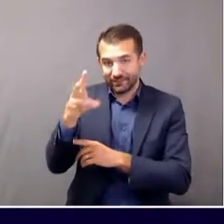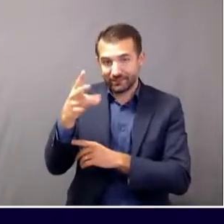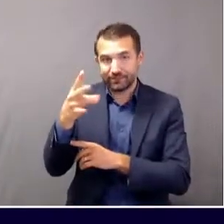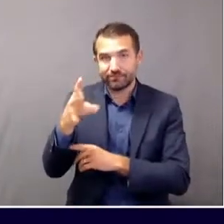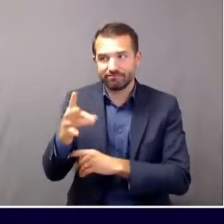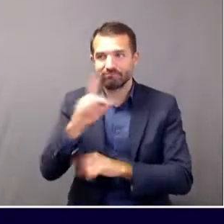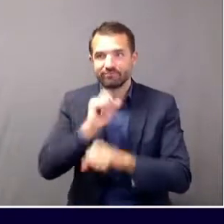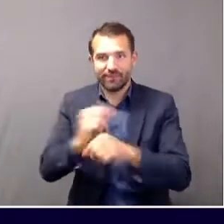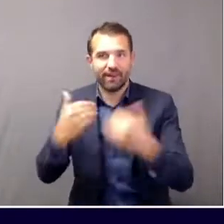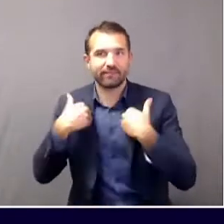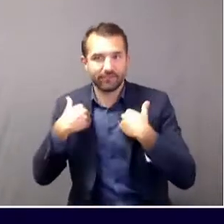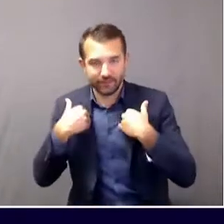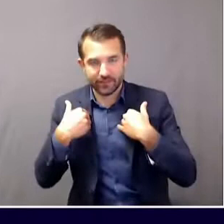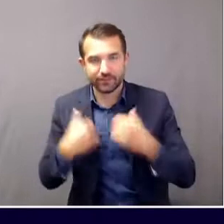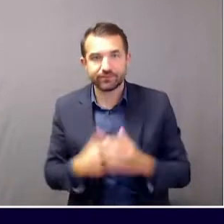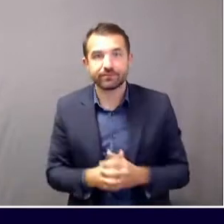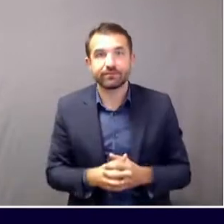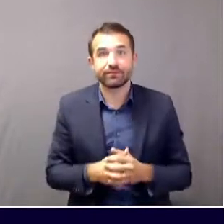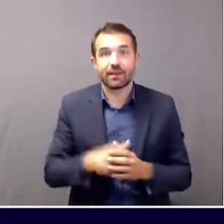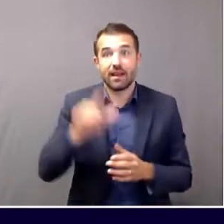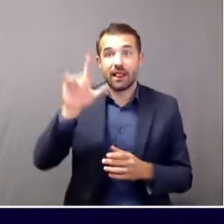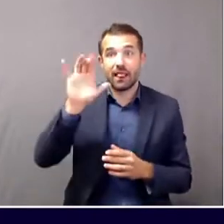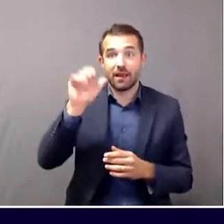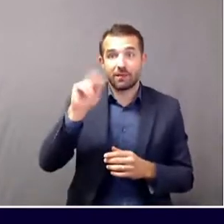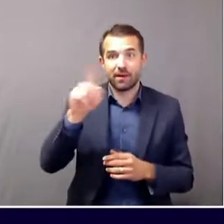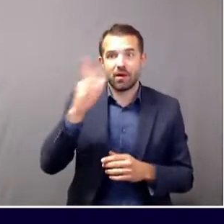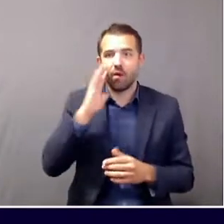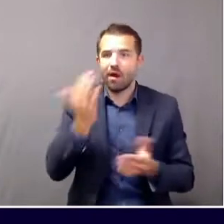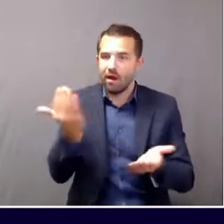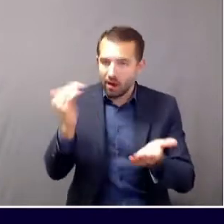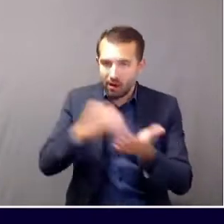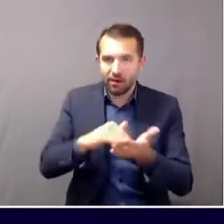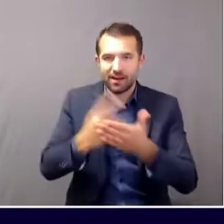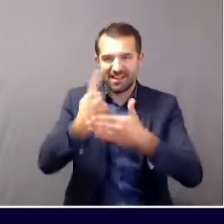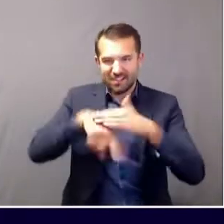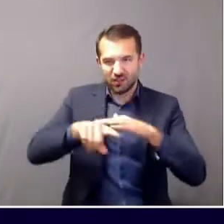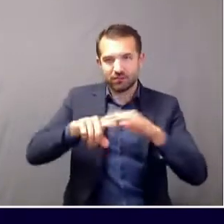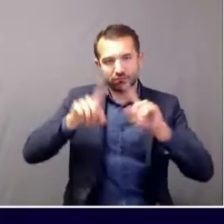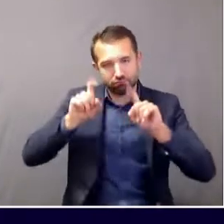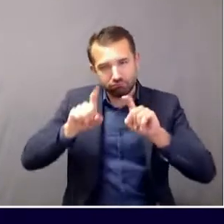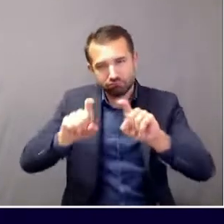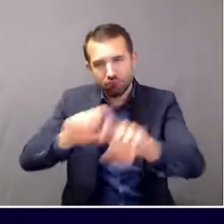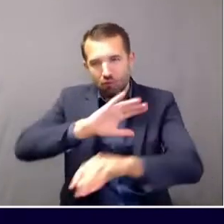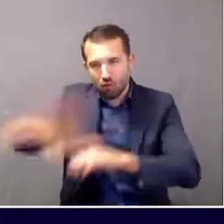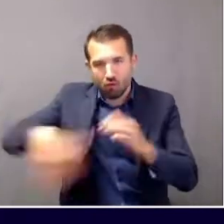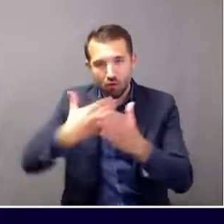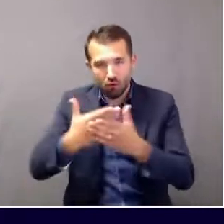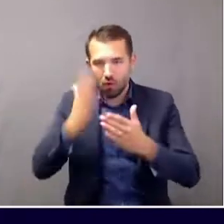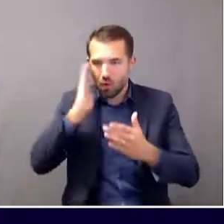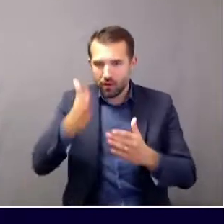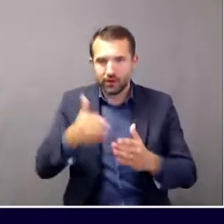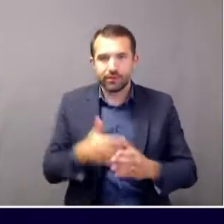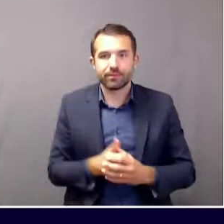LL bean is conducting another round of testing next week and